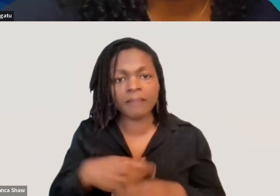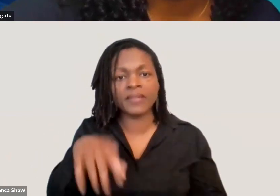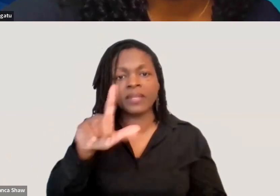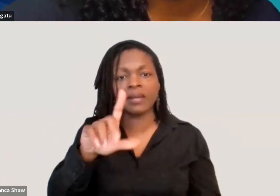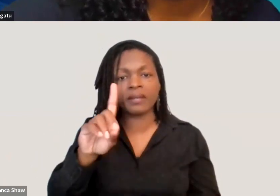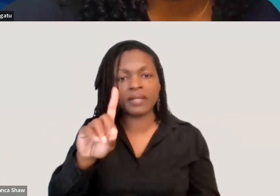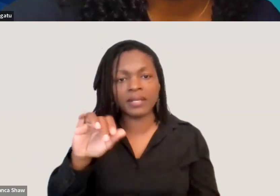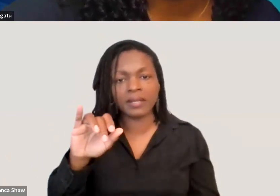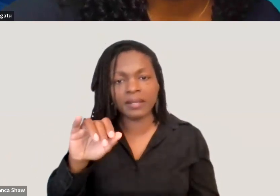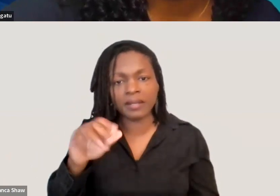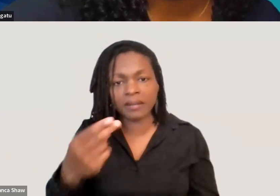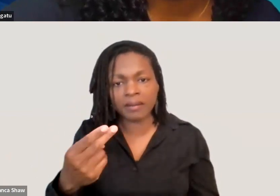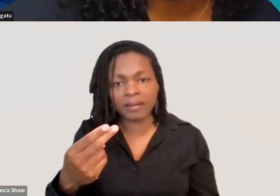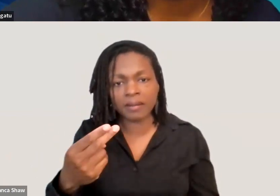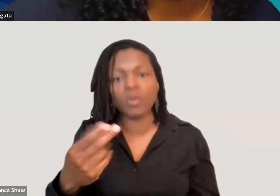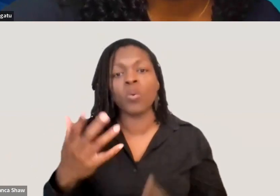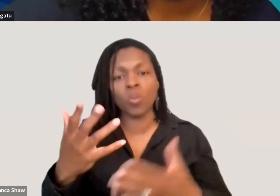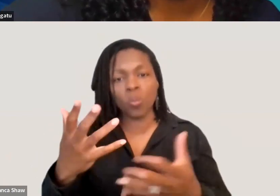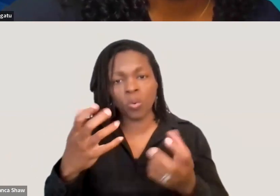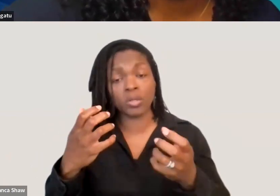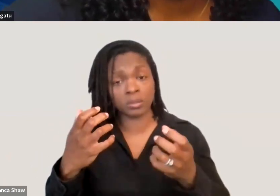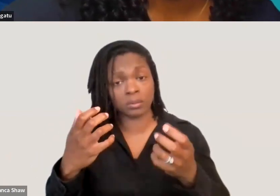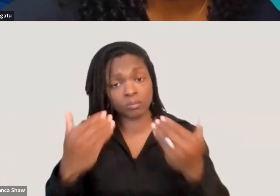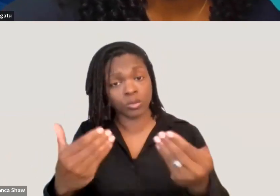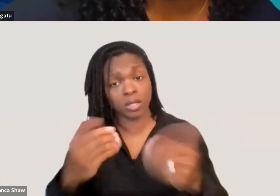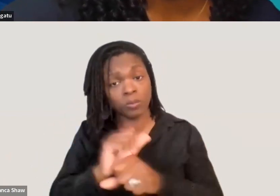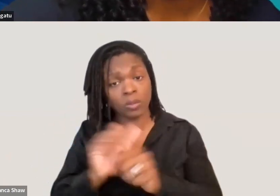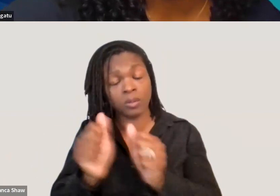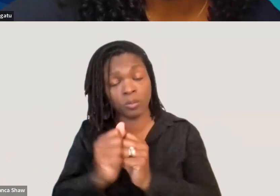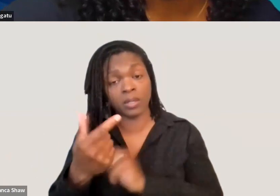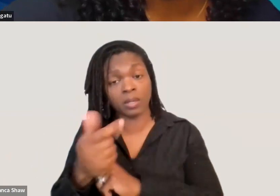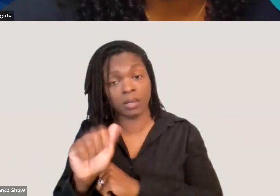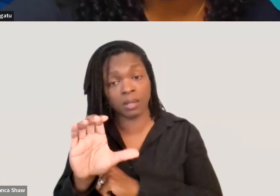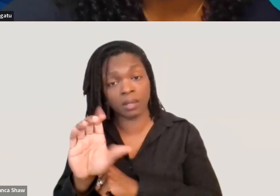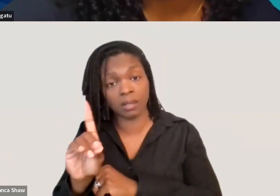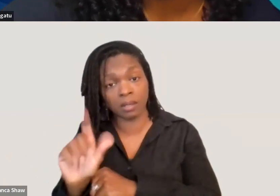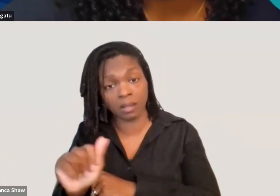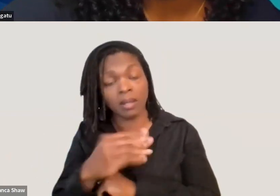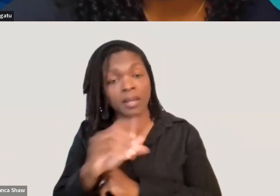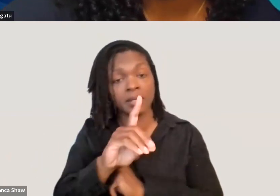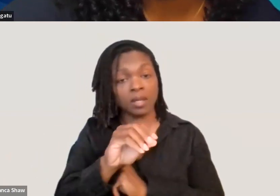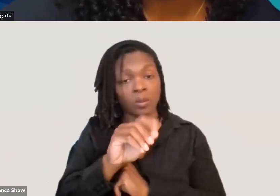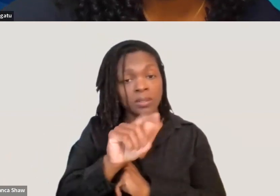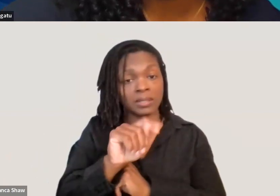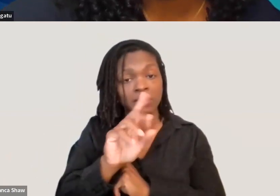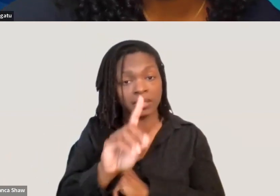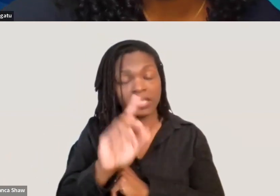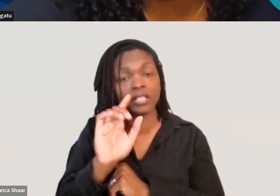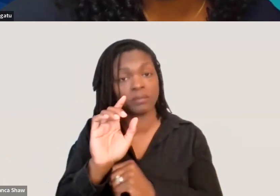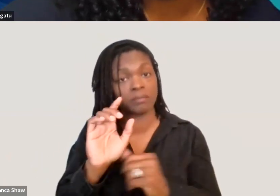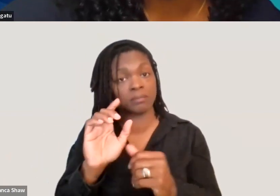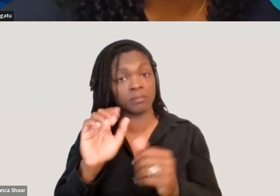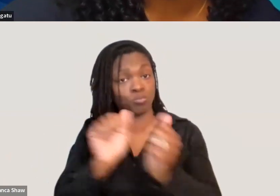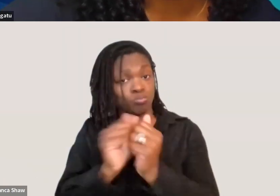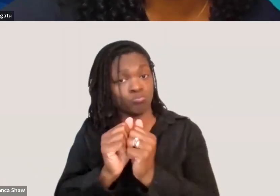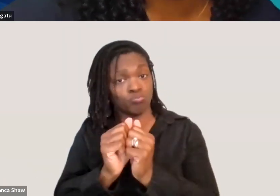Will LDH be willing to work with GAECT and DLCD to improve transportation options in this state?